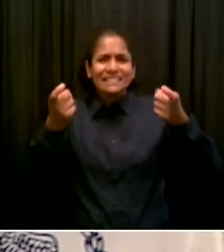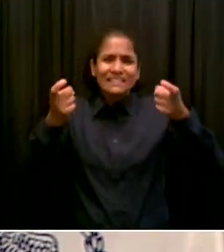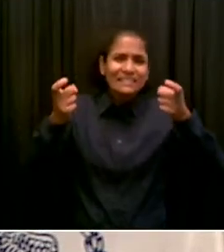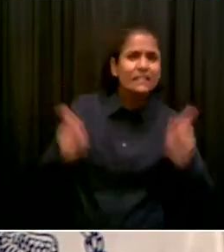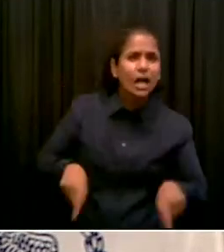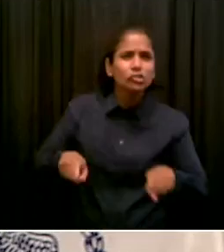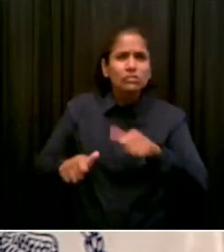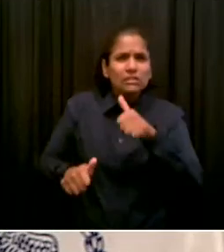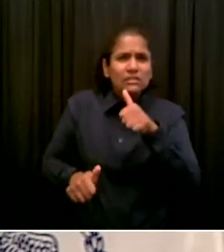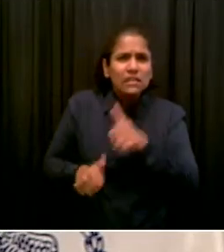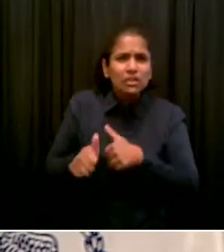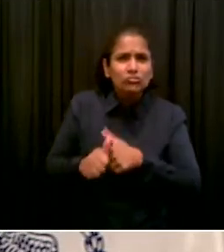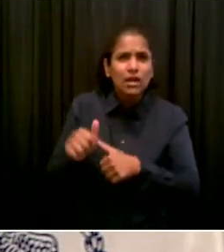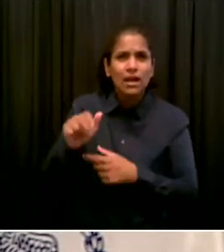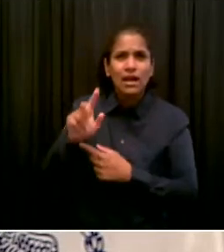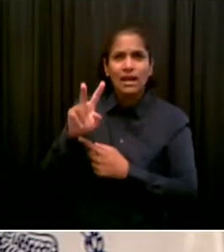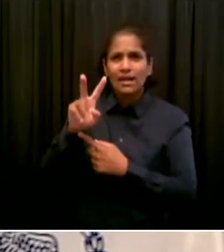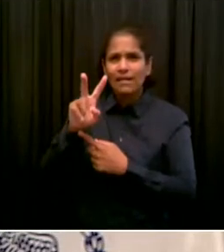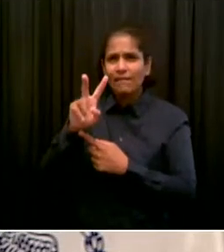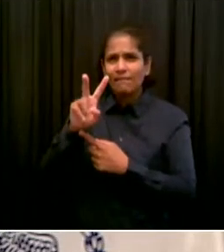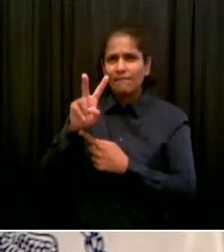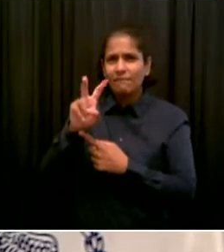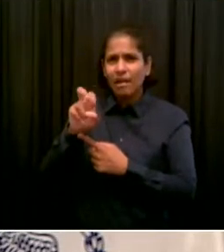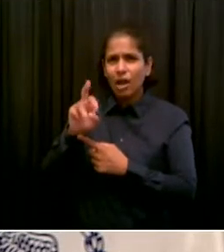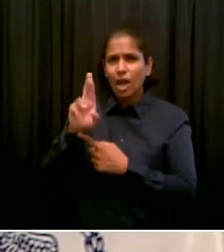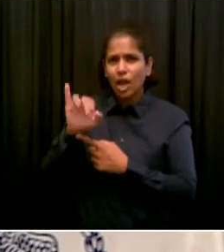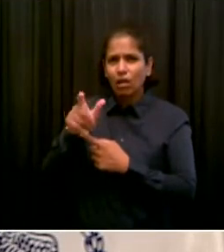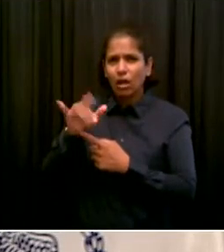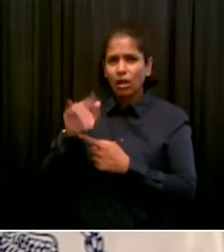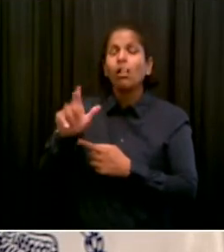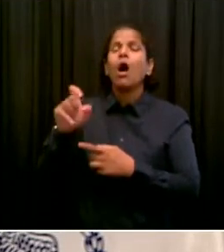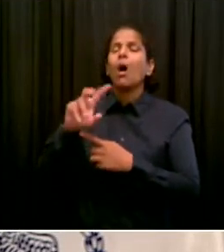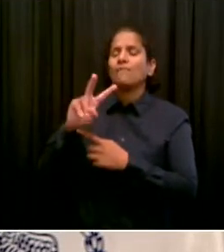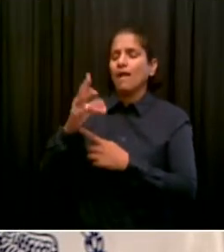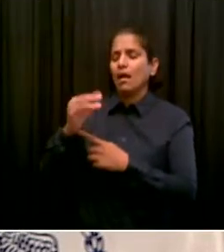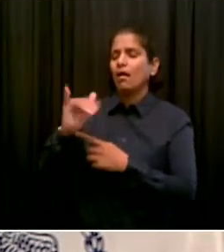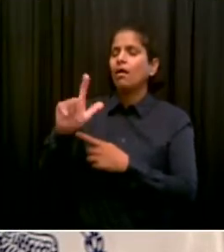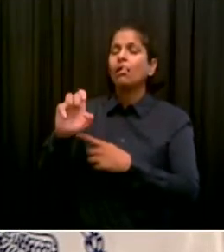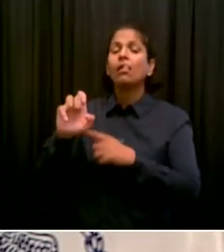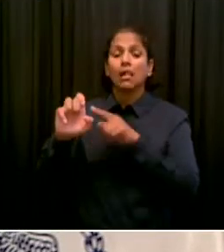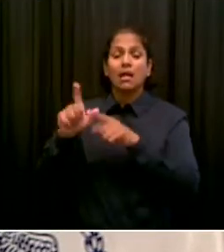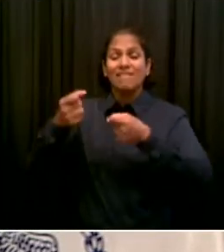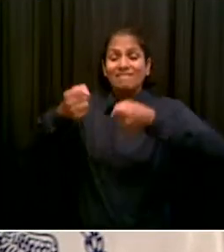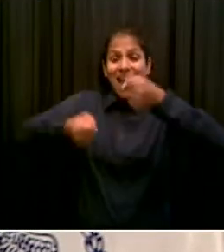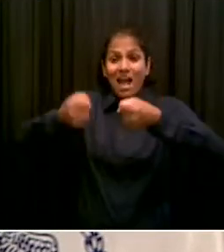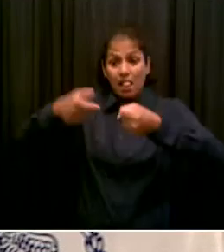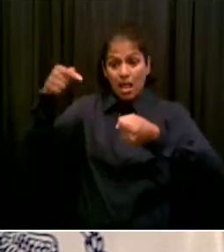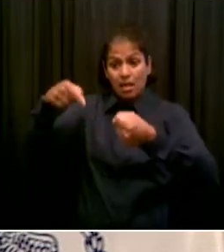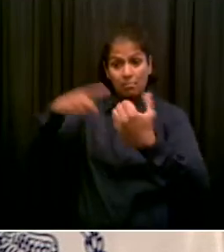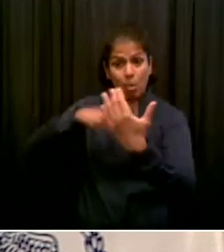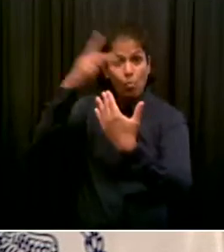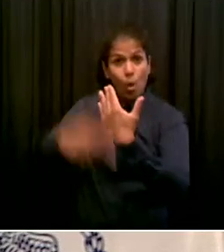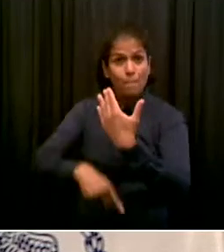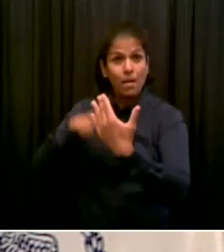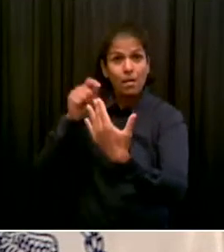VEHICLE OF BAMSEENT OGPRRS AM THAT GETS SERIOUS BEATERS AND